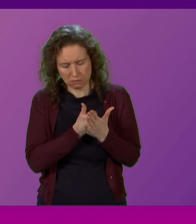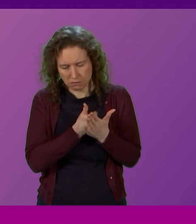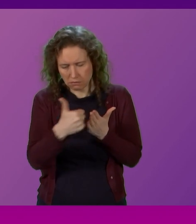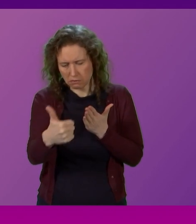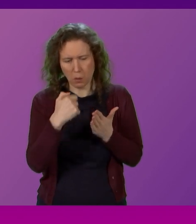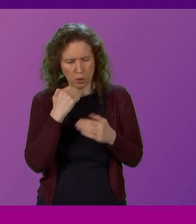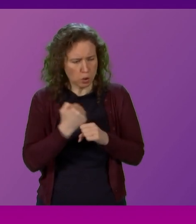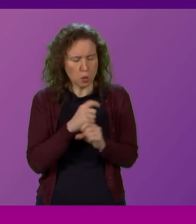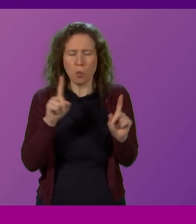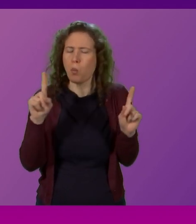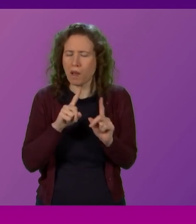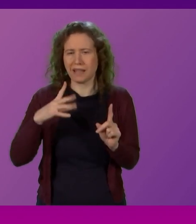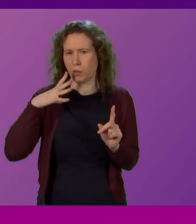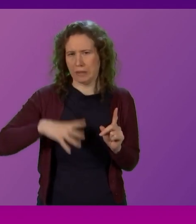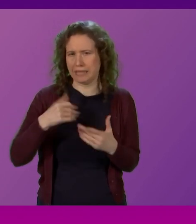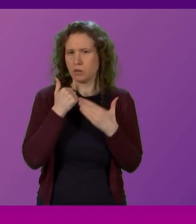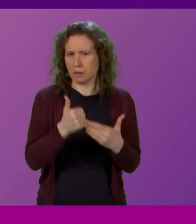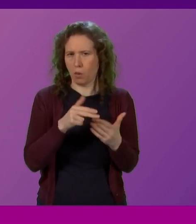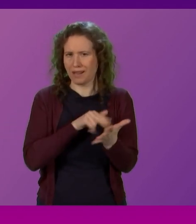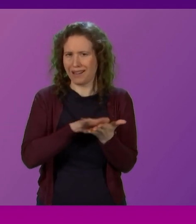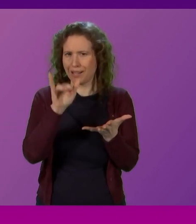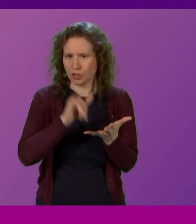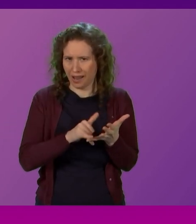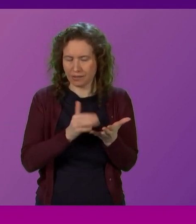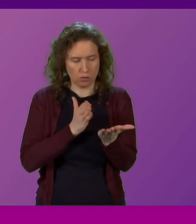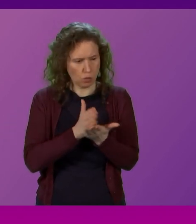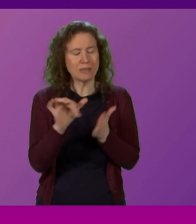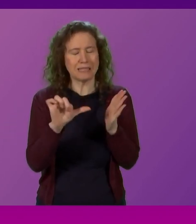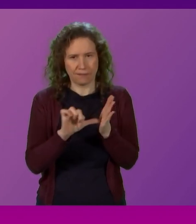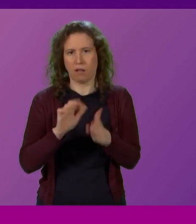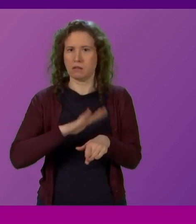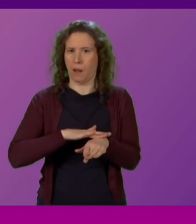necessary to support our NHS during these very difficult times.